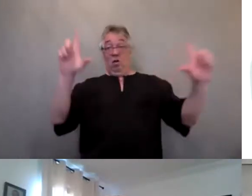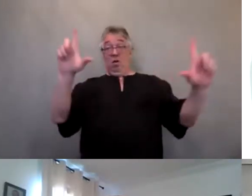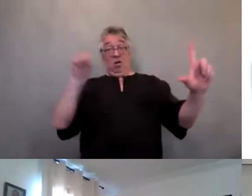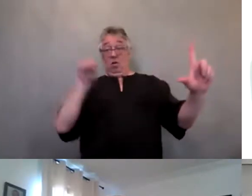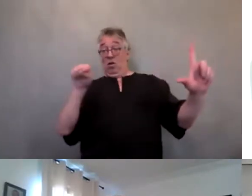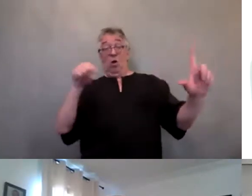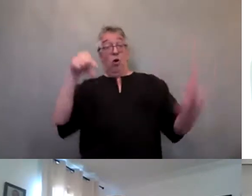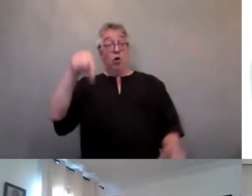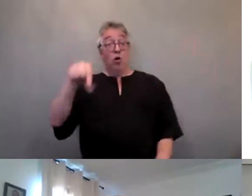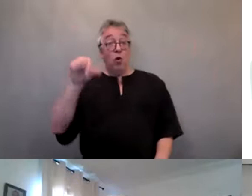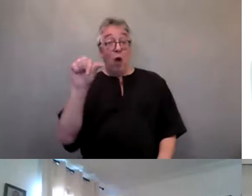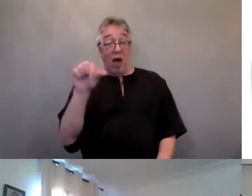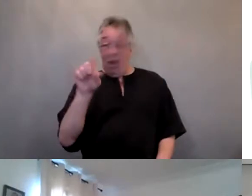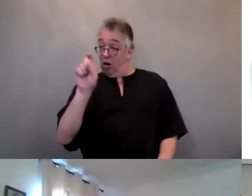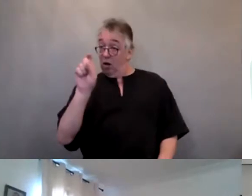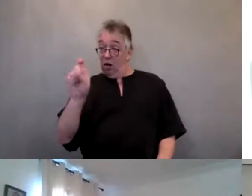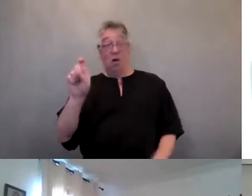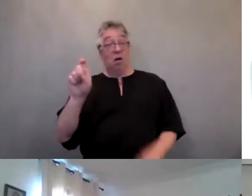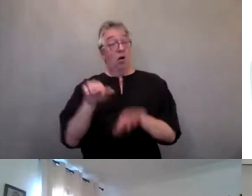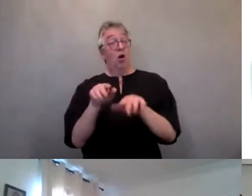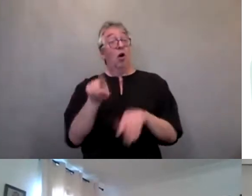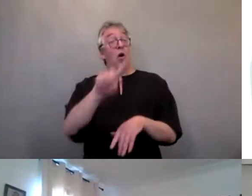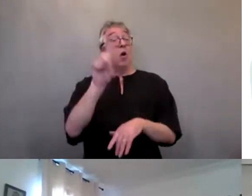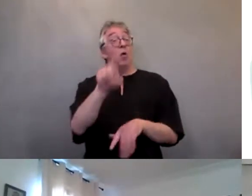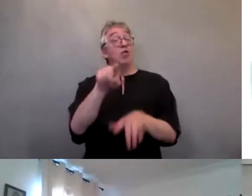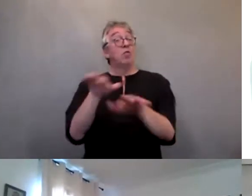questions. You can all go to the